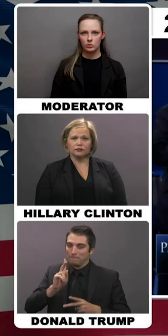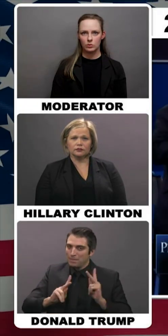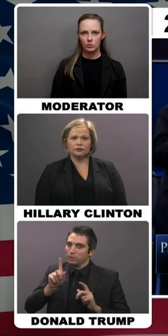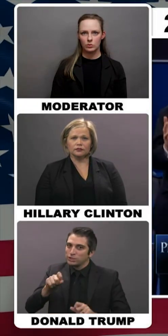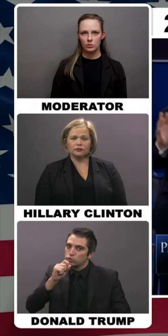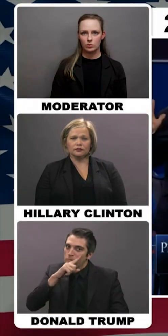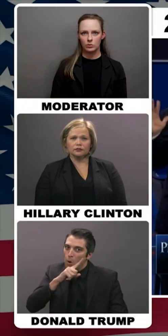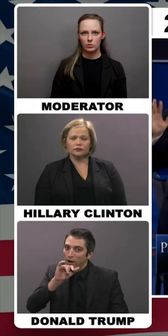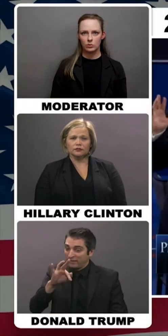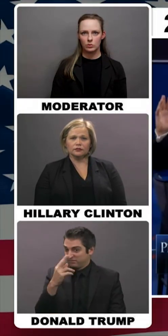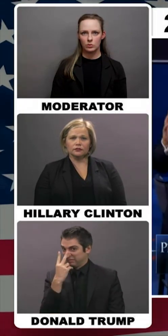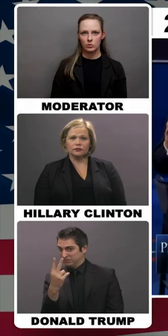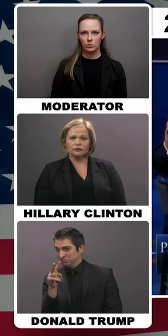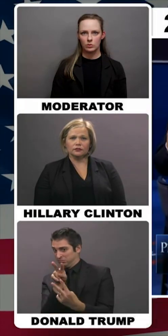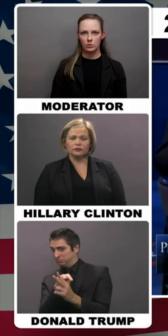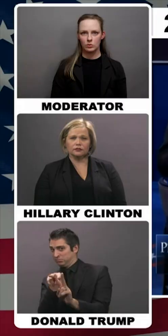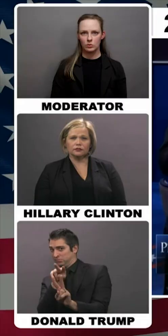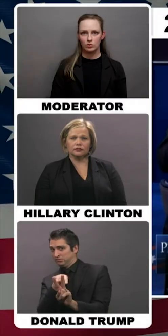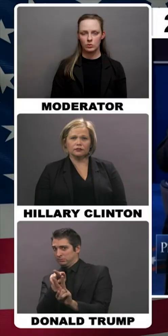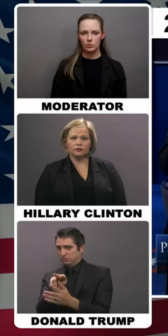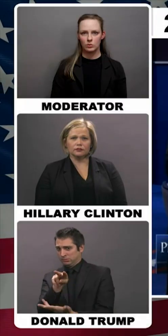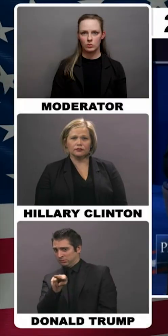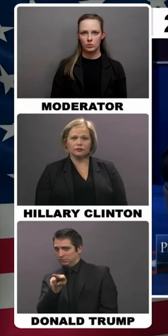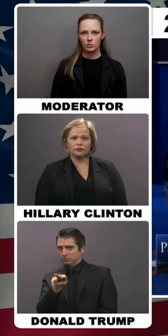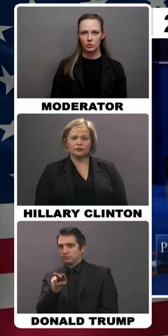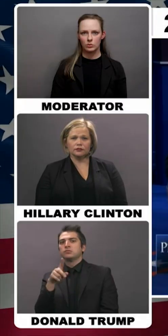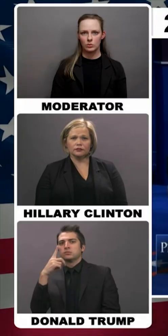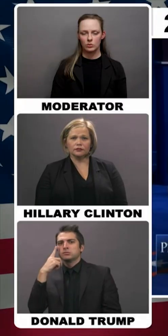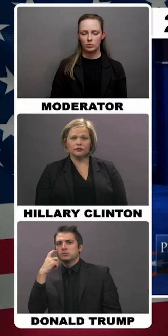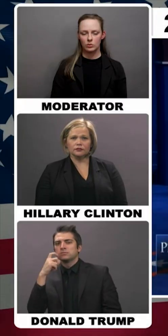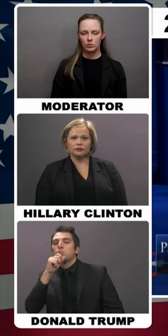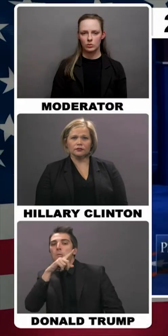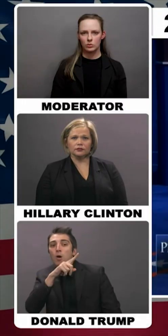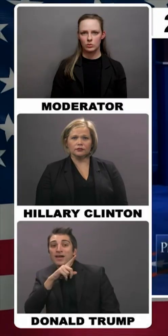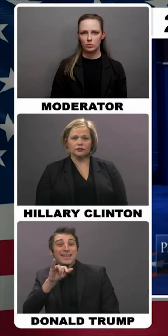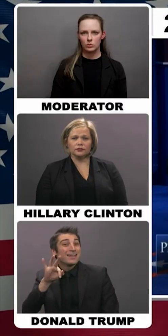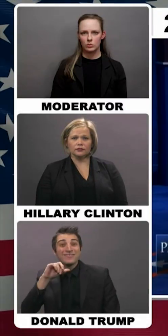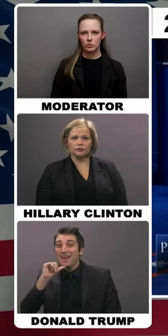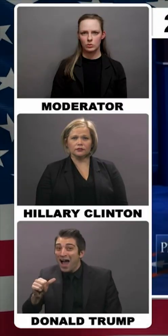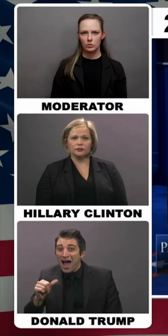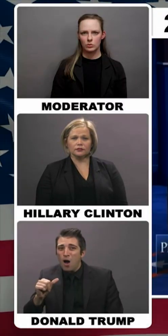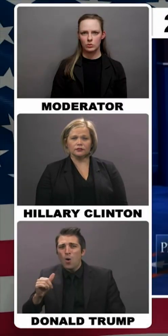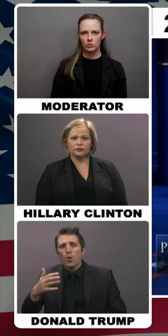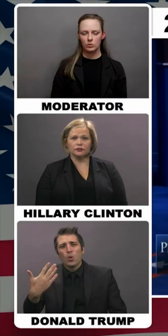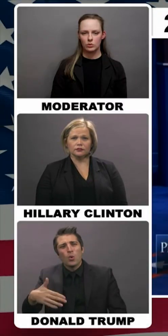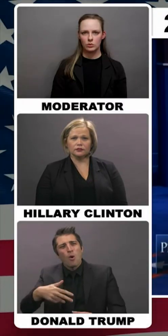there's always a reason for everything. If they don't do that, it's a very difficult situation for our country.